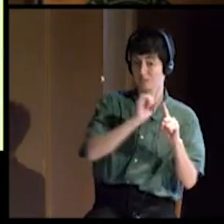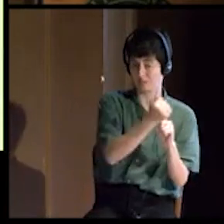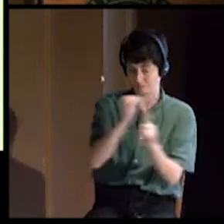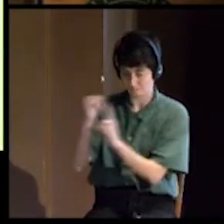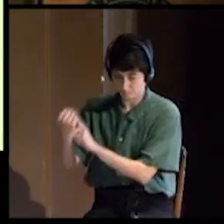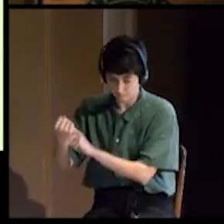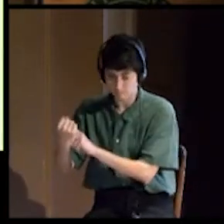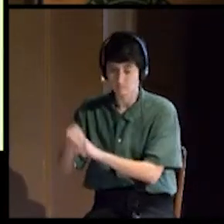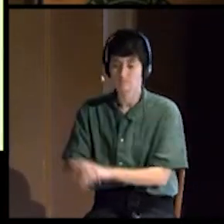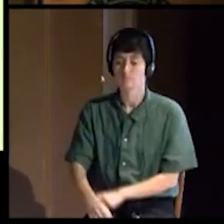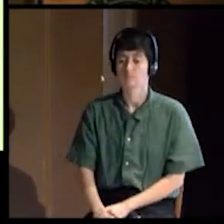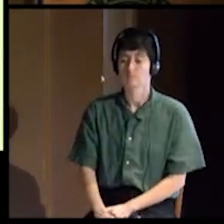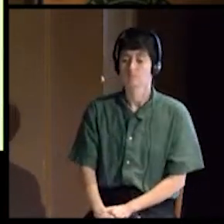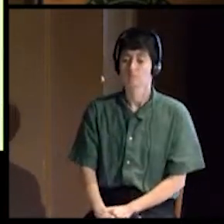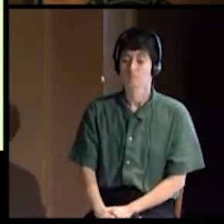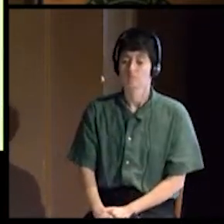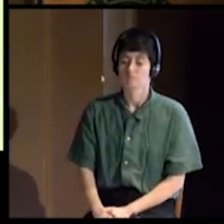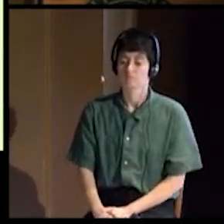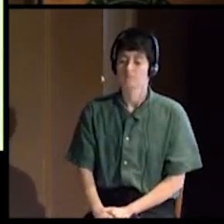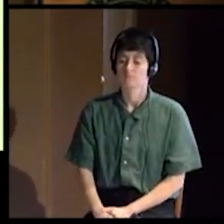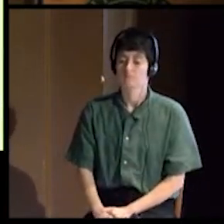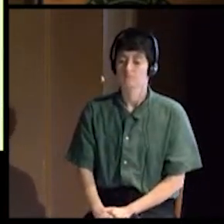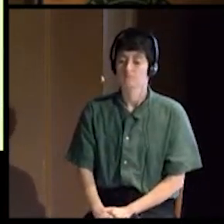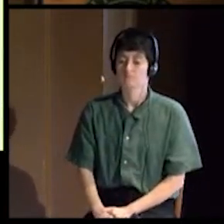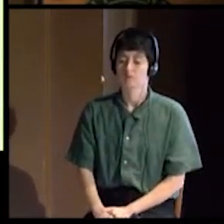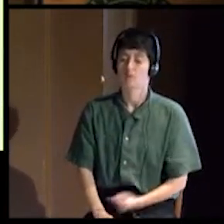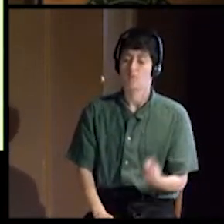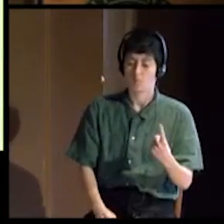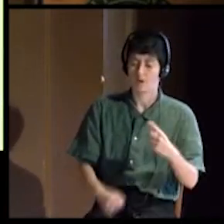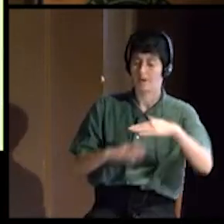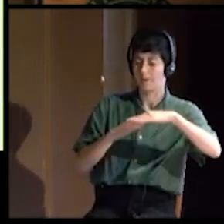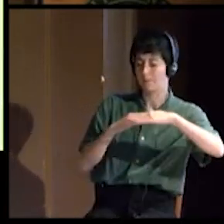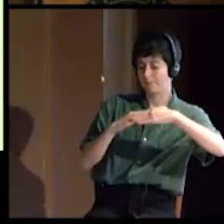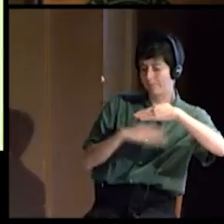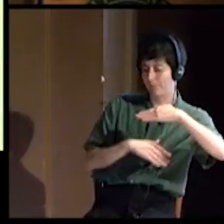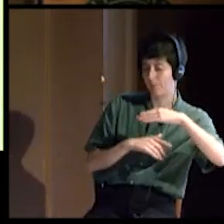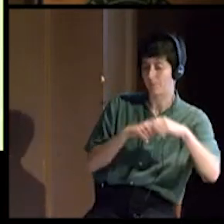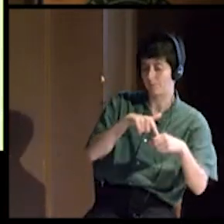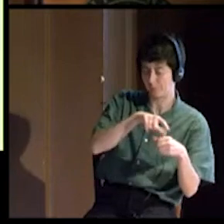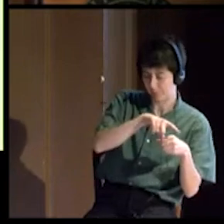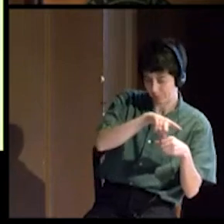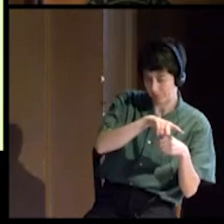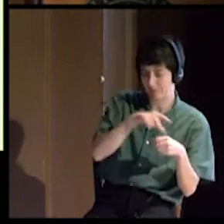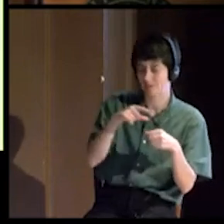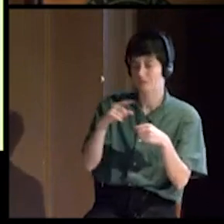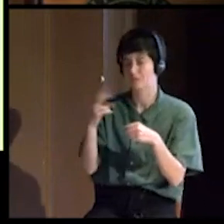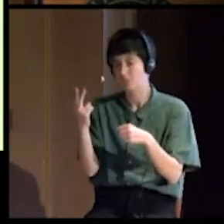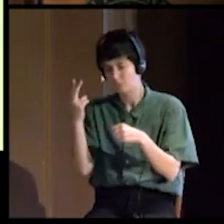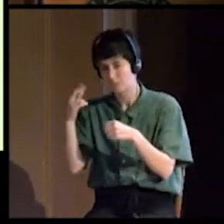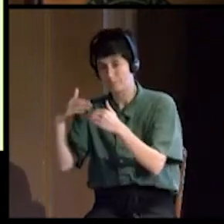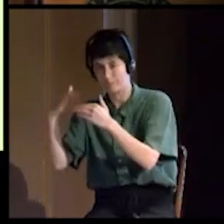like Lofgren's experiments, and we actually use continuous decompression experiments. So let me show you what we ended up growing.